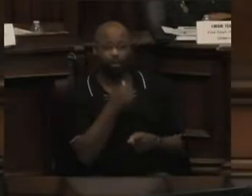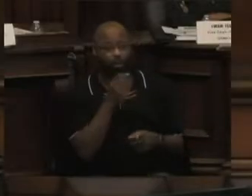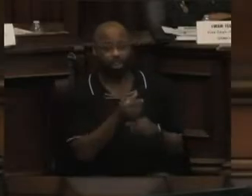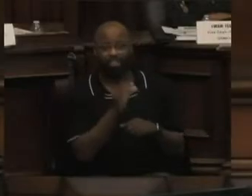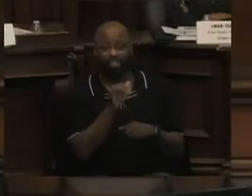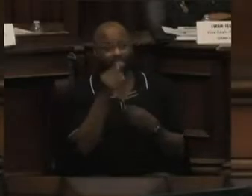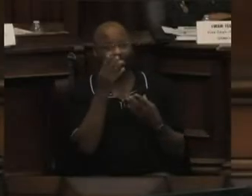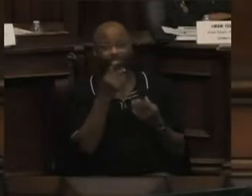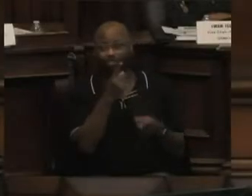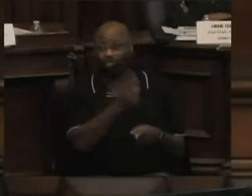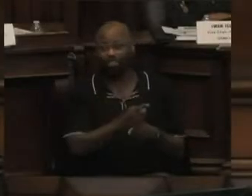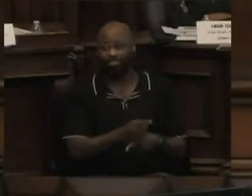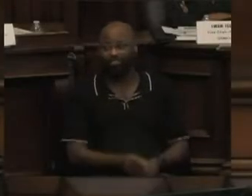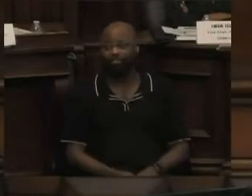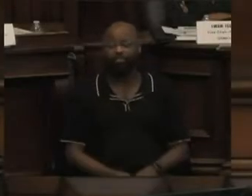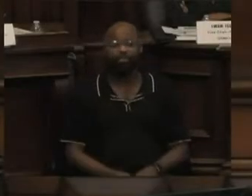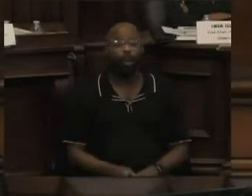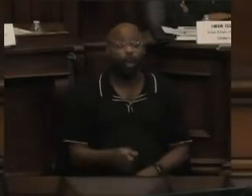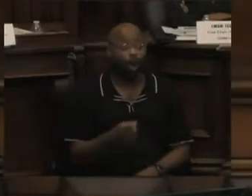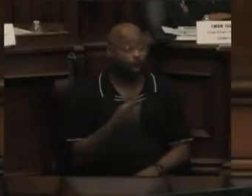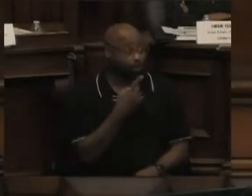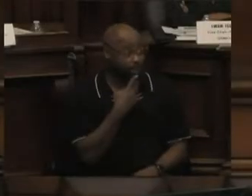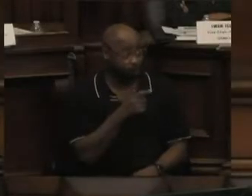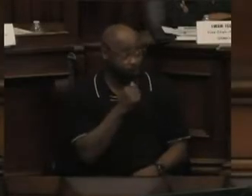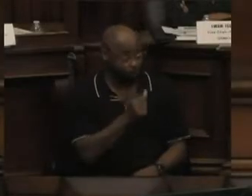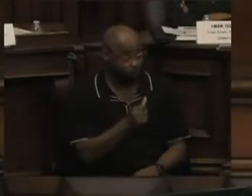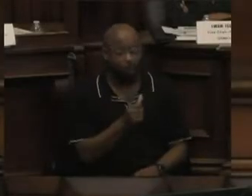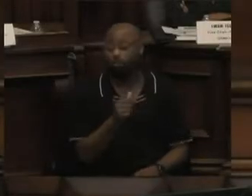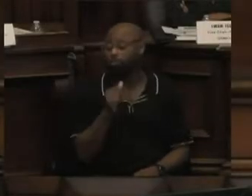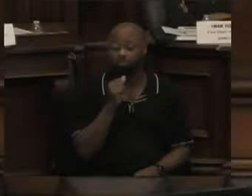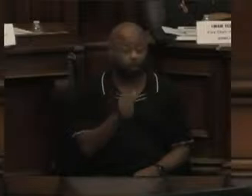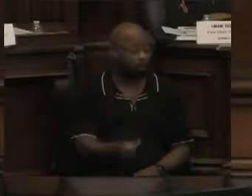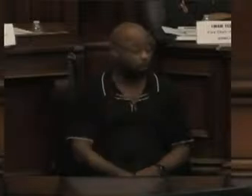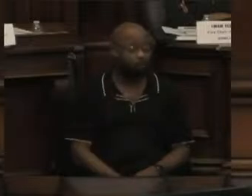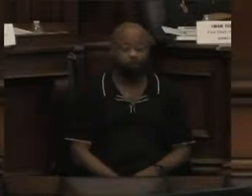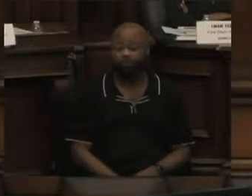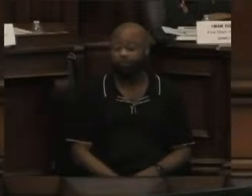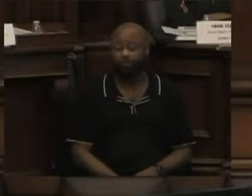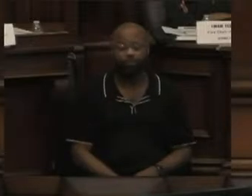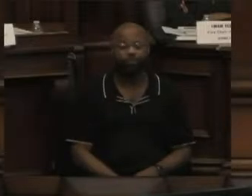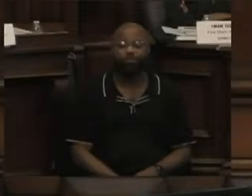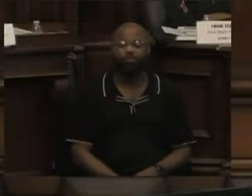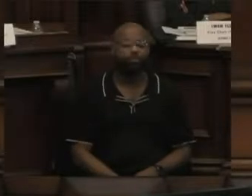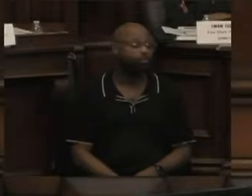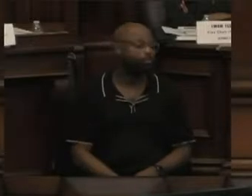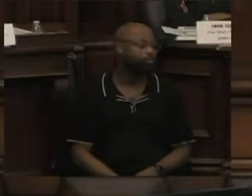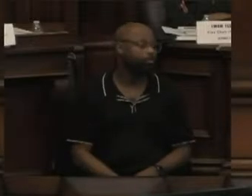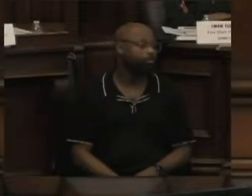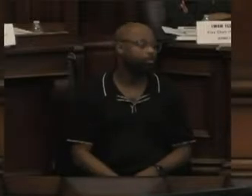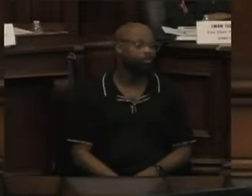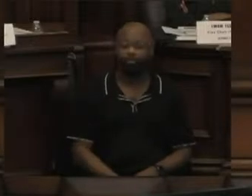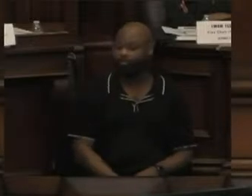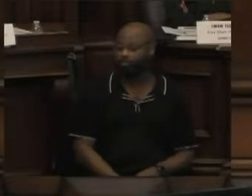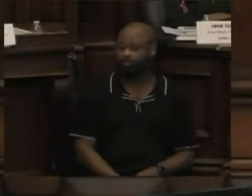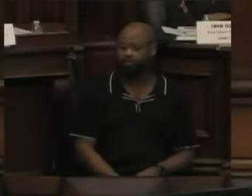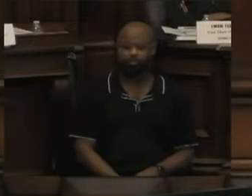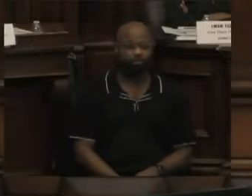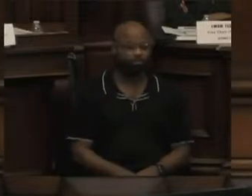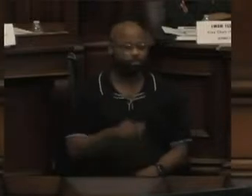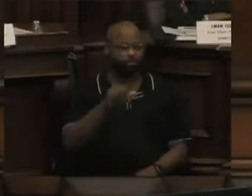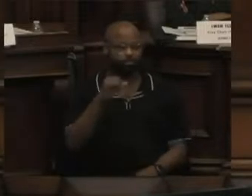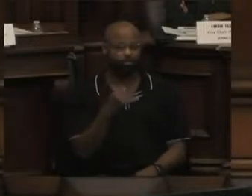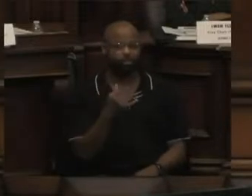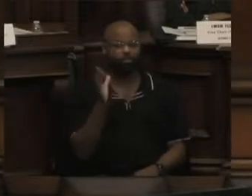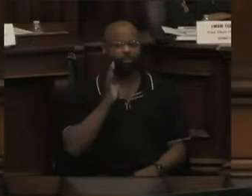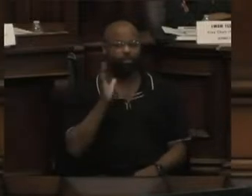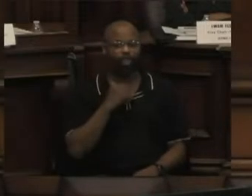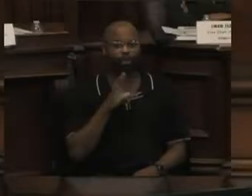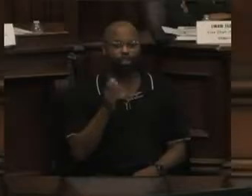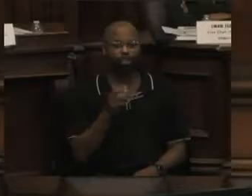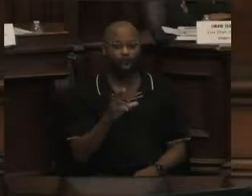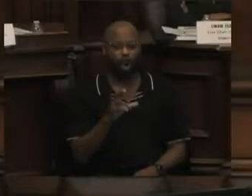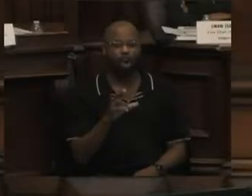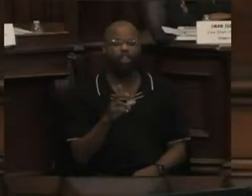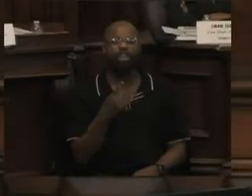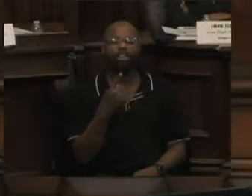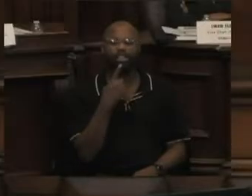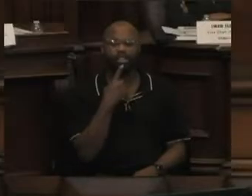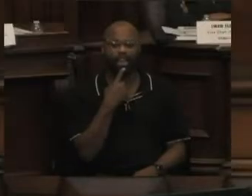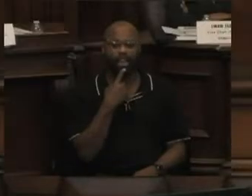power. We. We don't get that